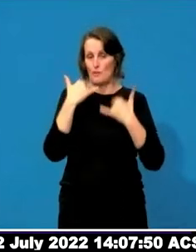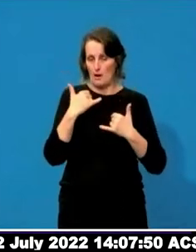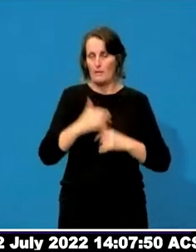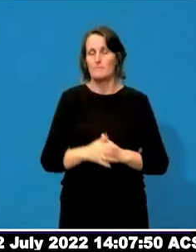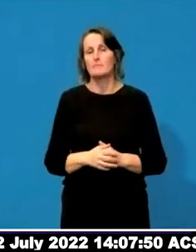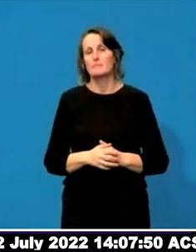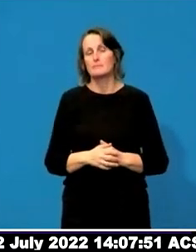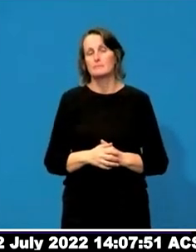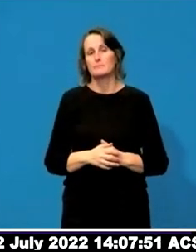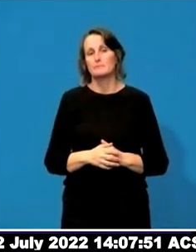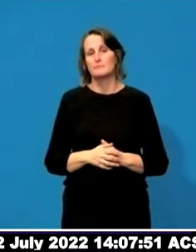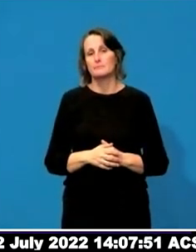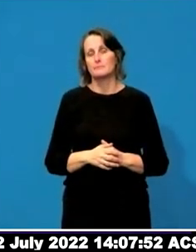Now, in relation to the coordinated funding proposal,